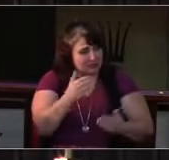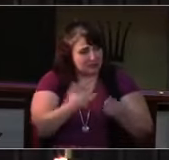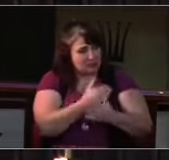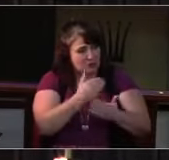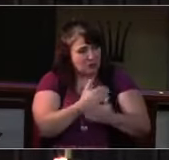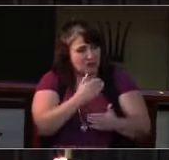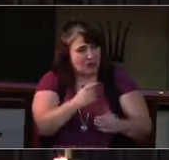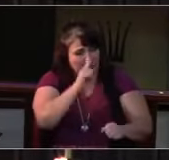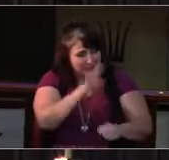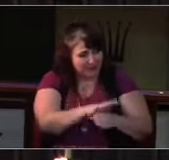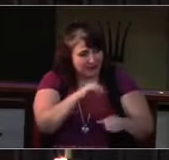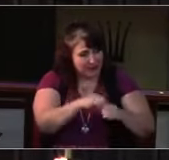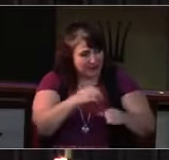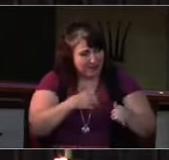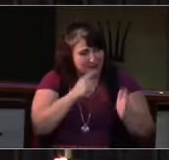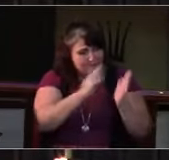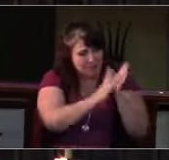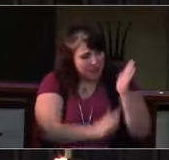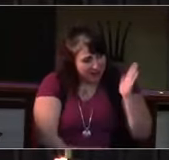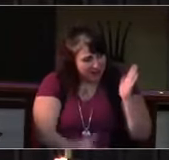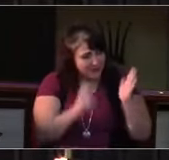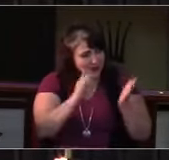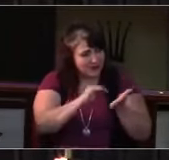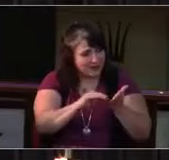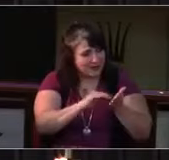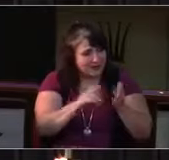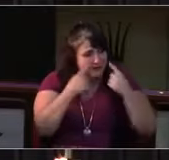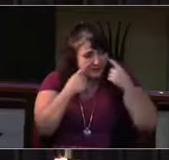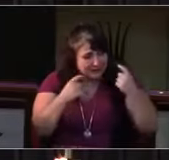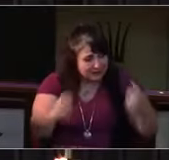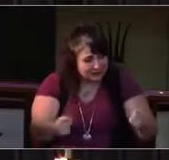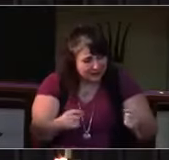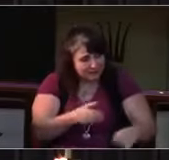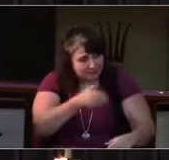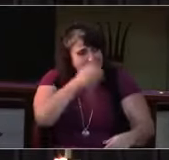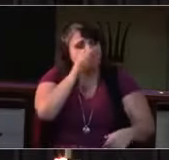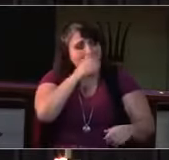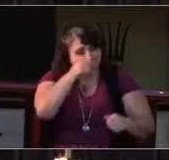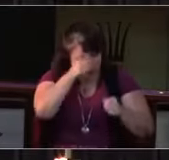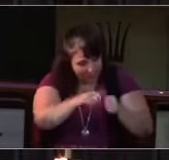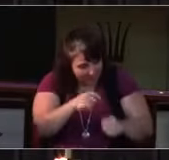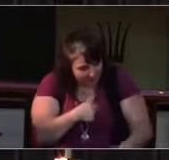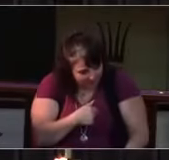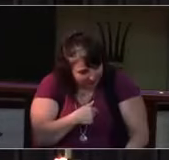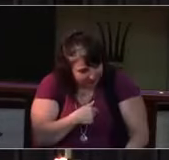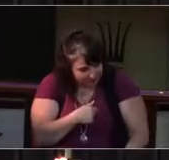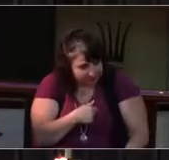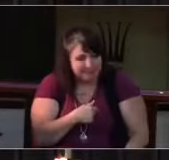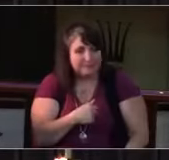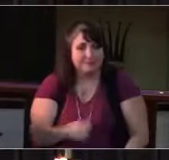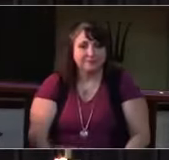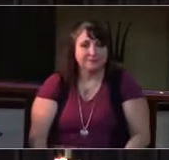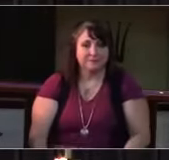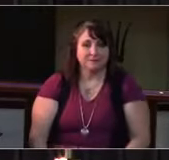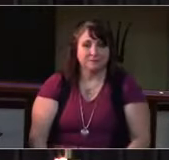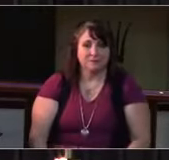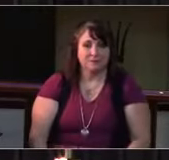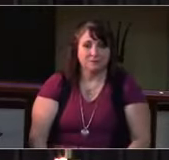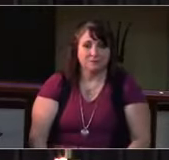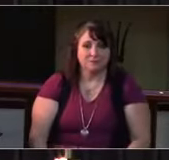Hosanna in the highest.